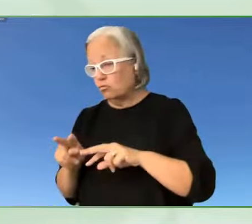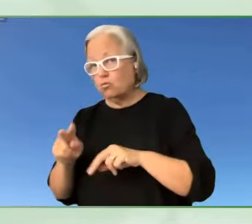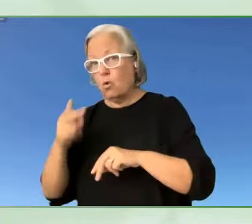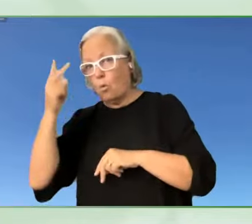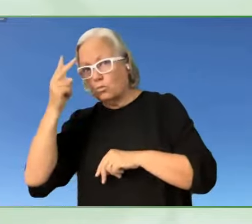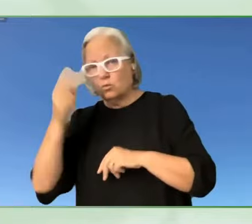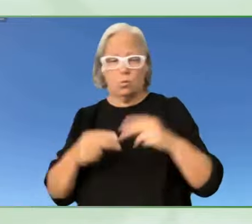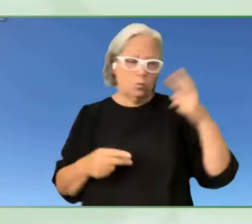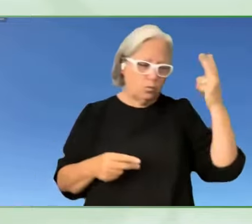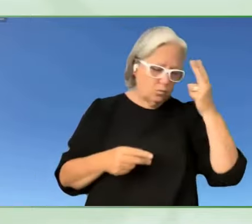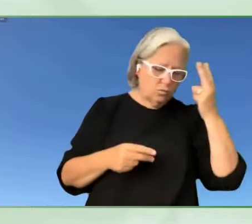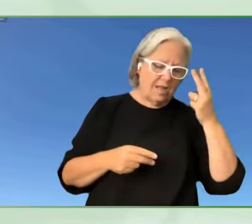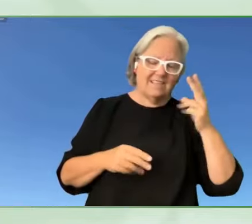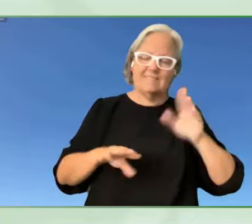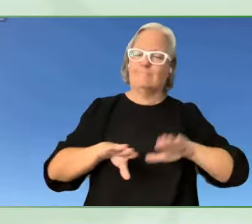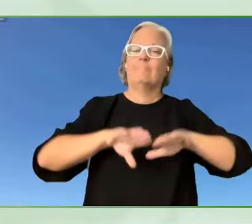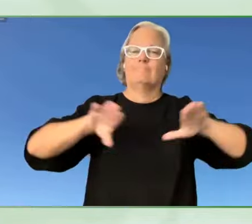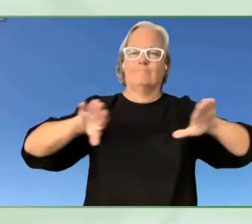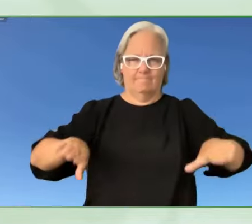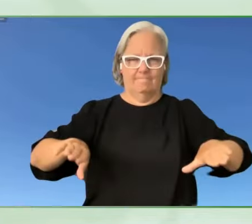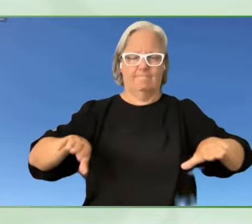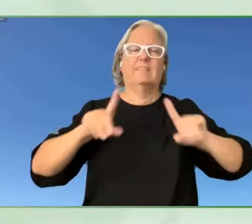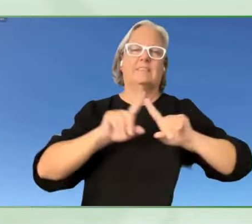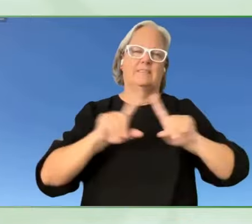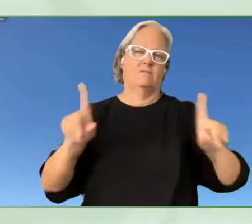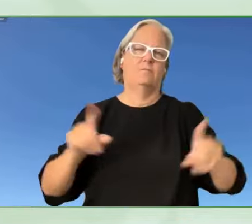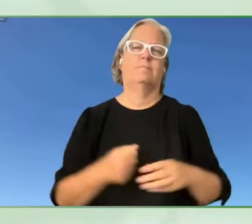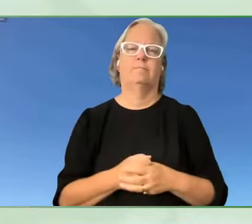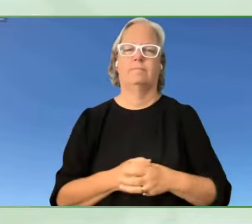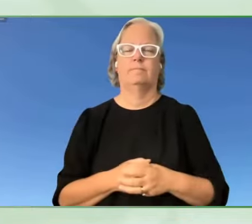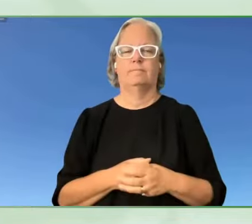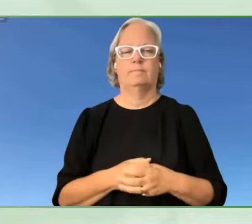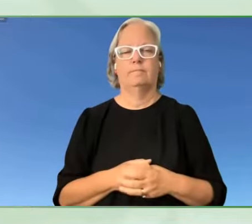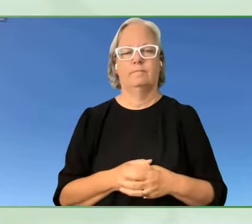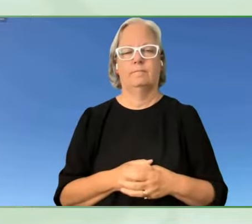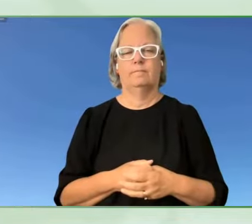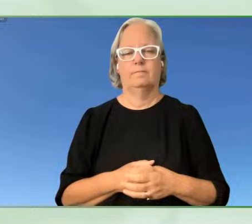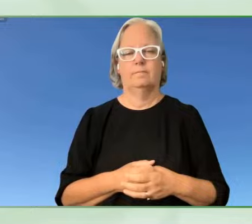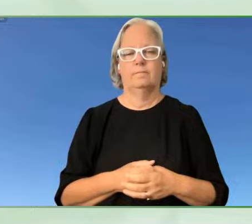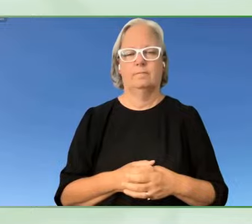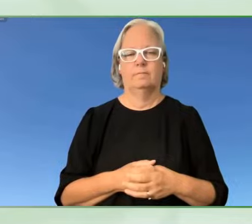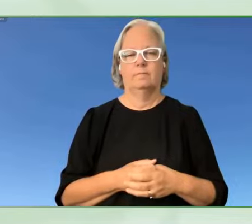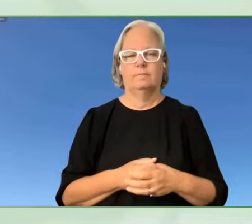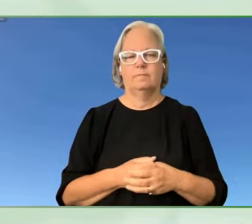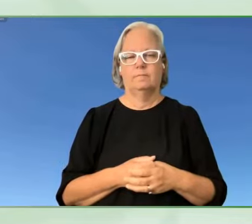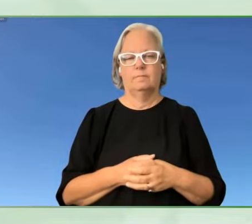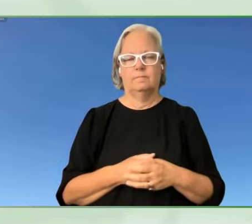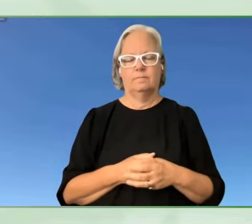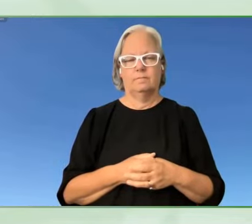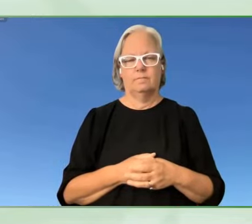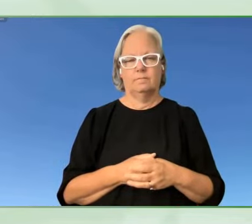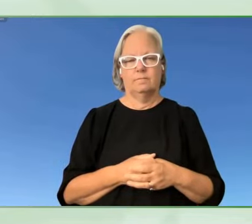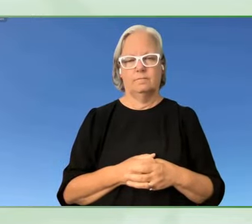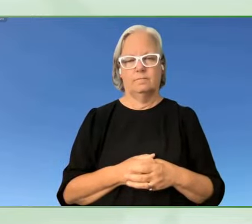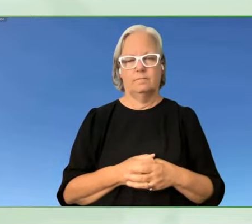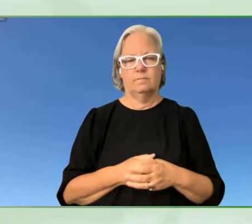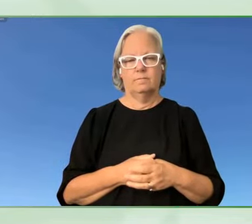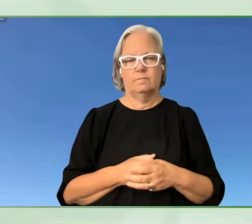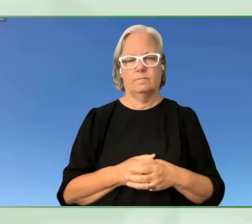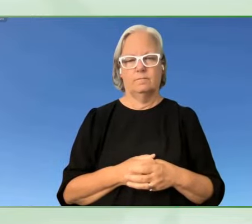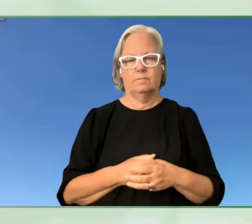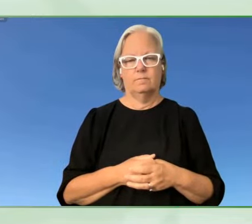What is happening in India, it definitely can be used in terms of contextualising to